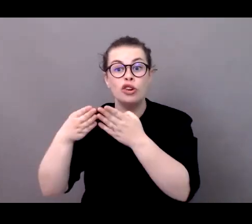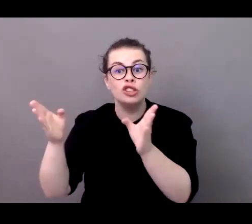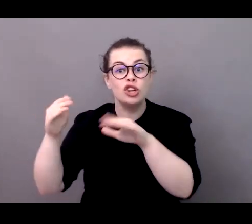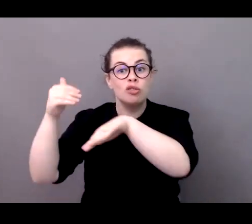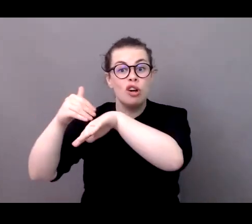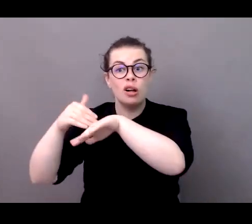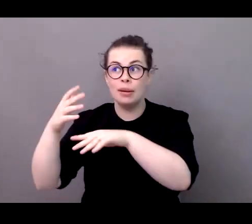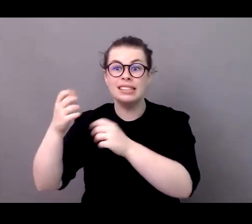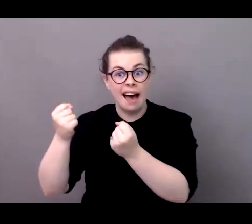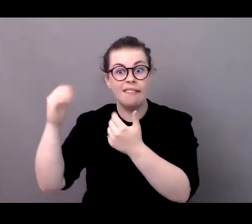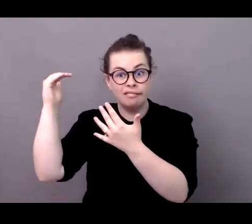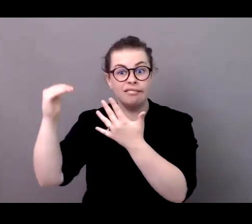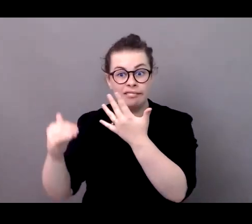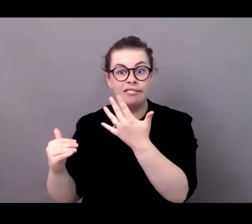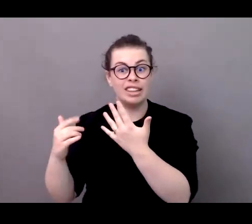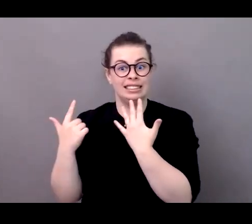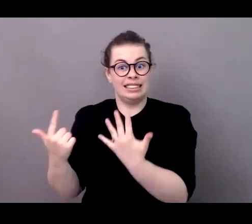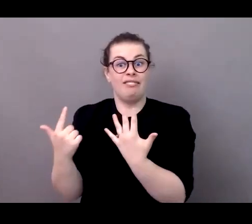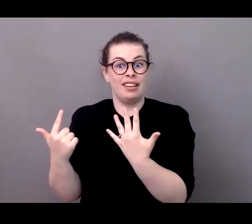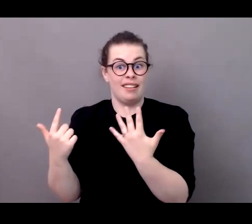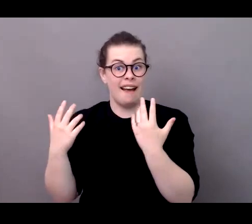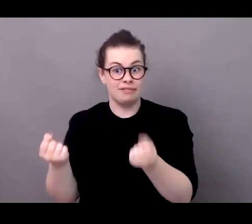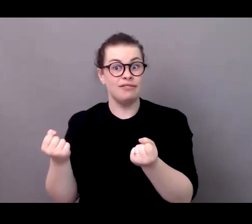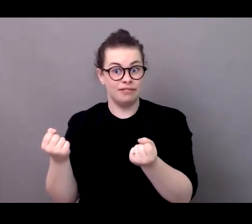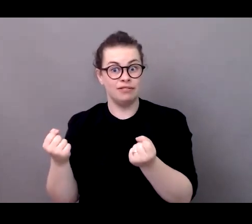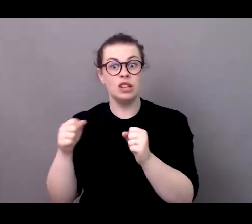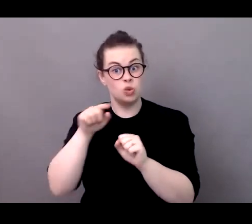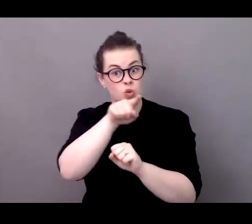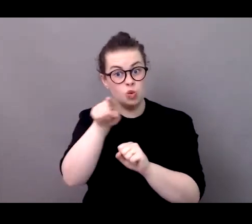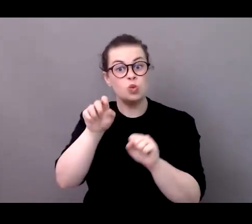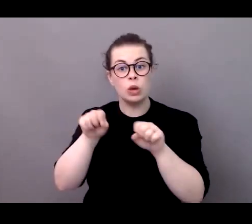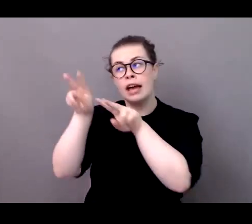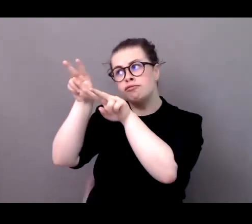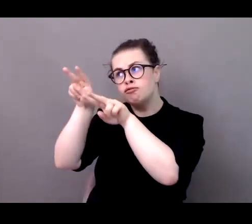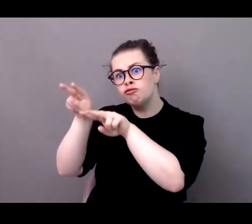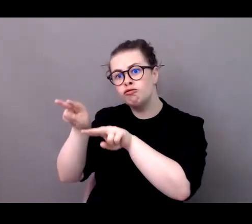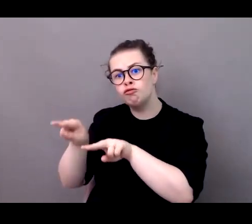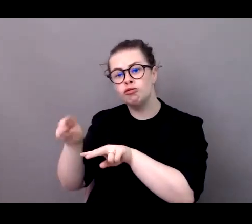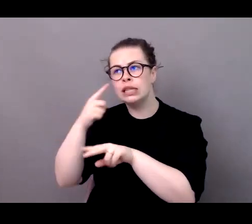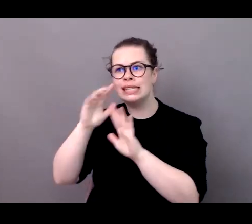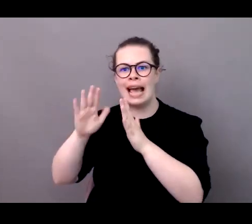committee, and there are seven so far, to get an idea of the kind of tone and structure and things